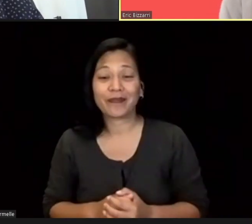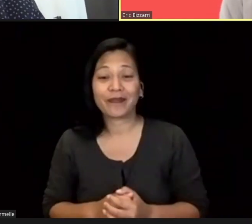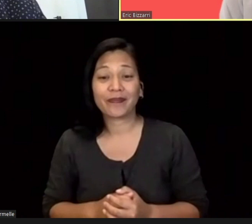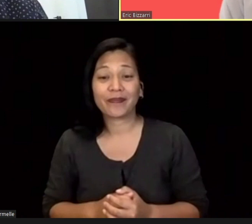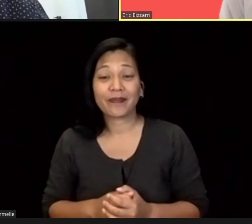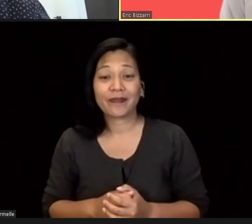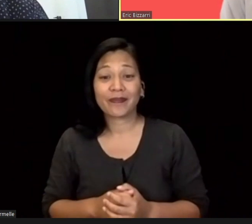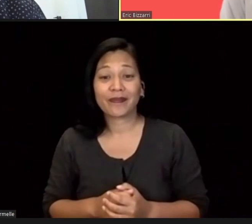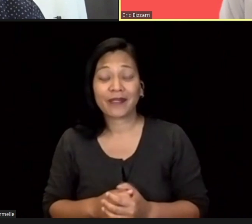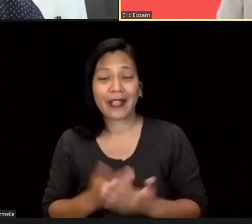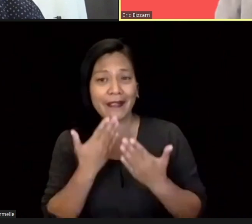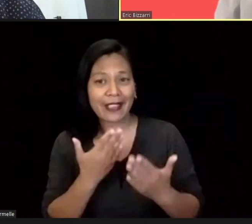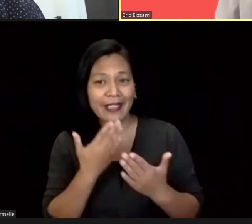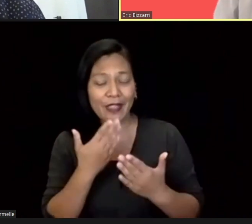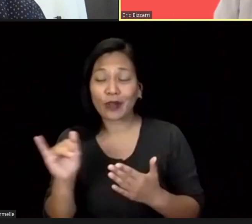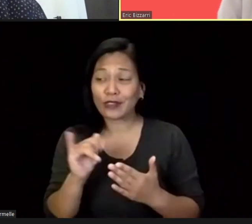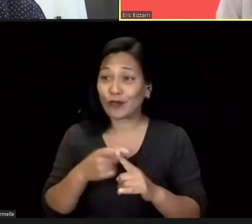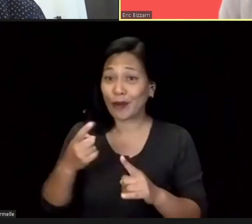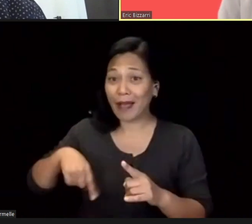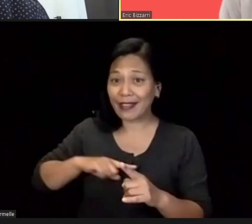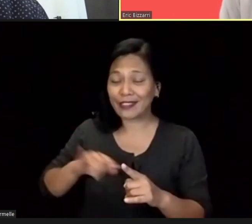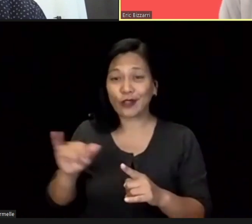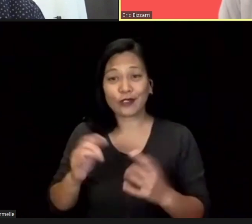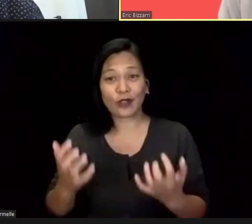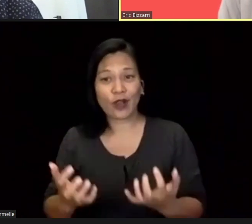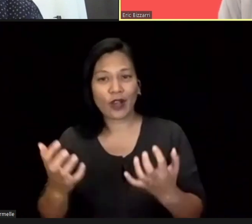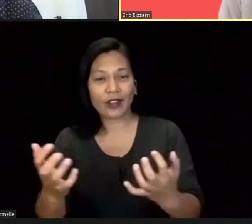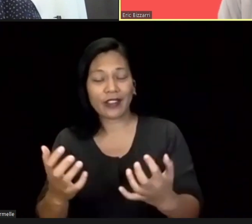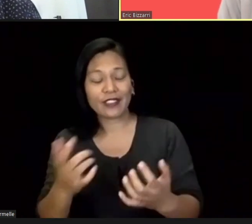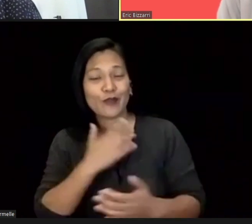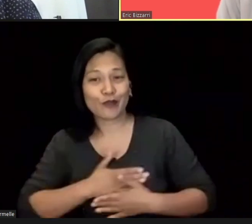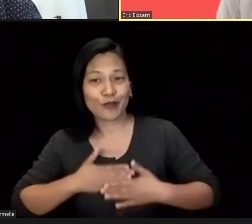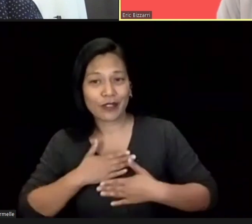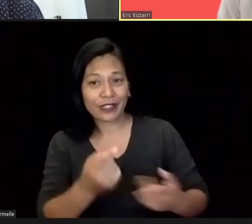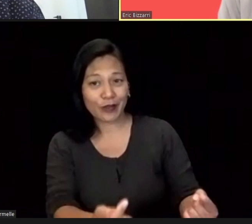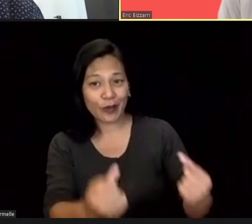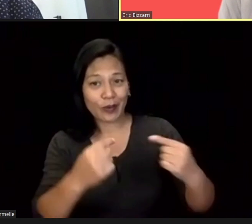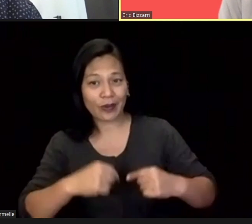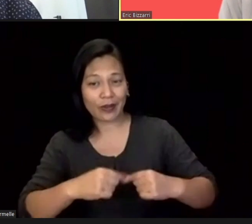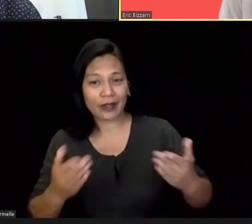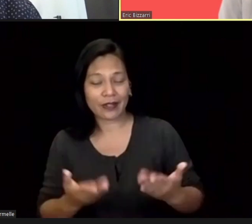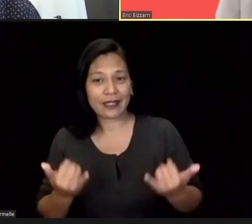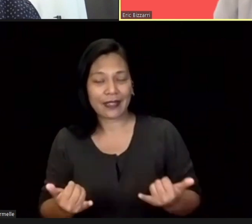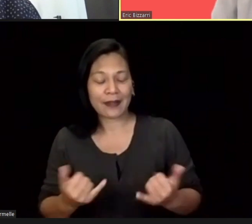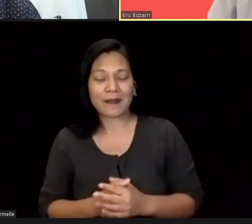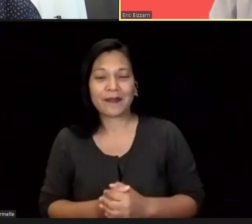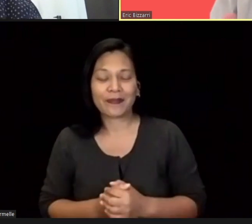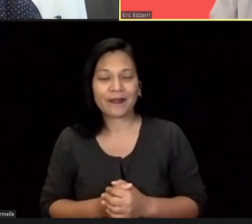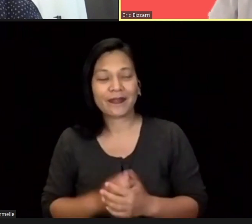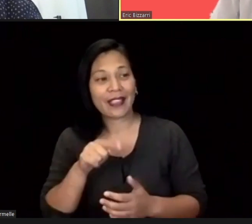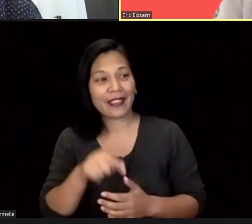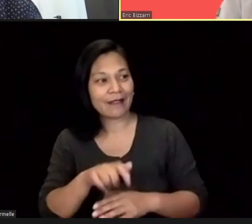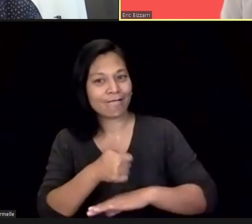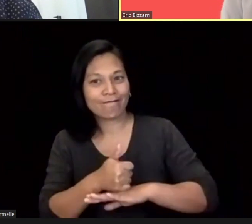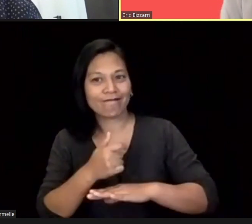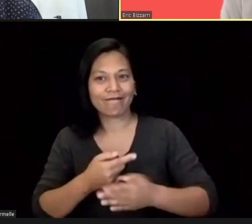And, you know, on behalf of us and our audience, we appreciate you being here and coordinating this panel with us.